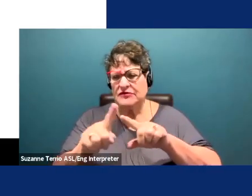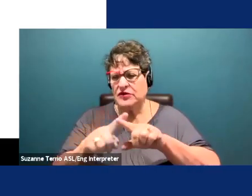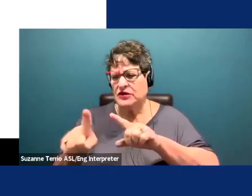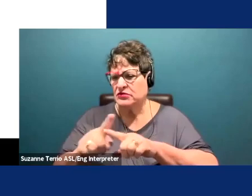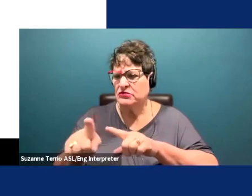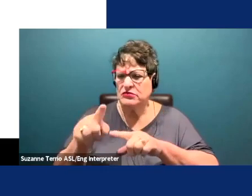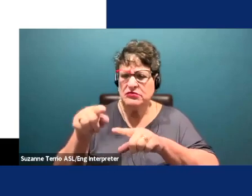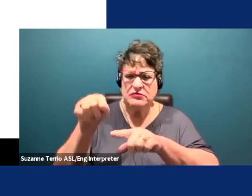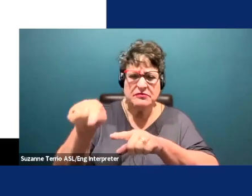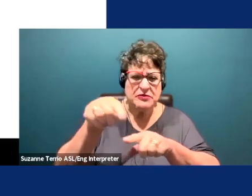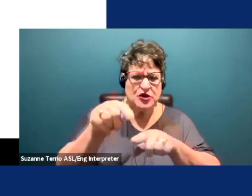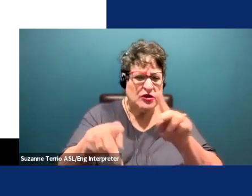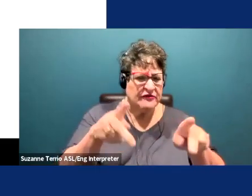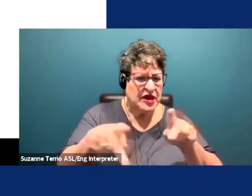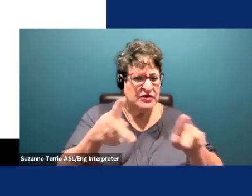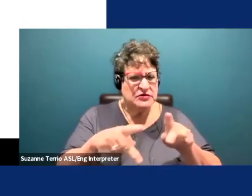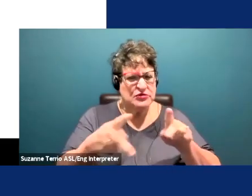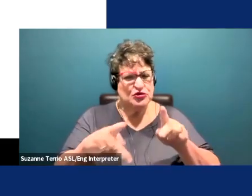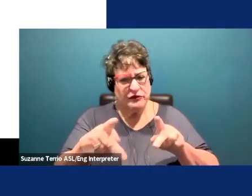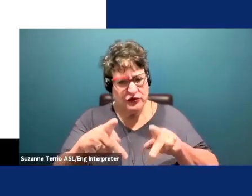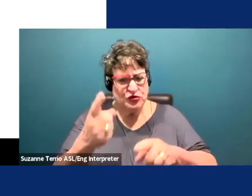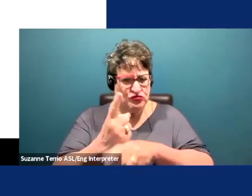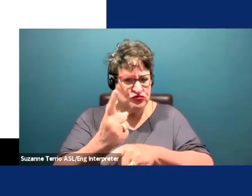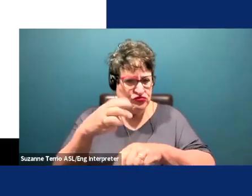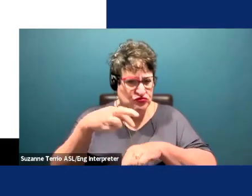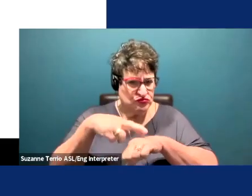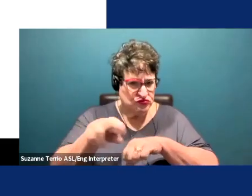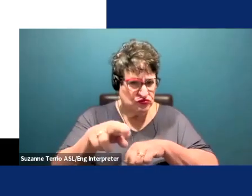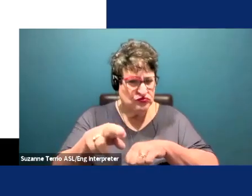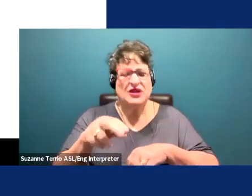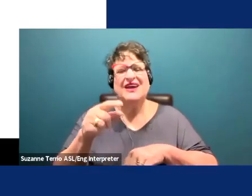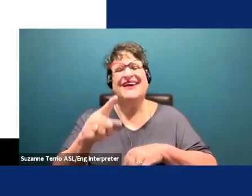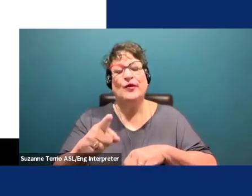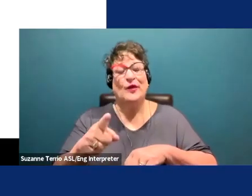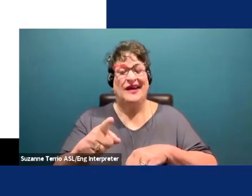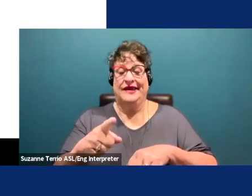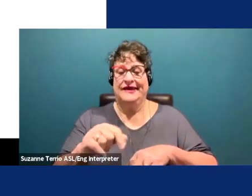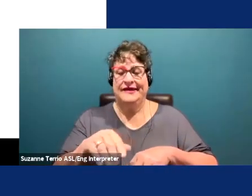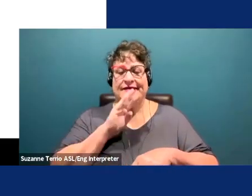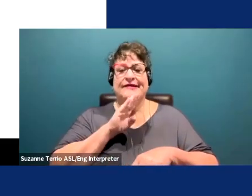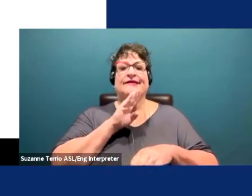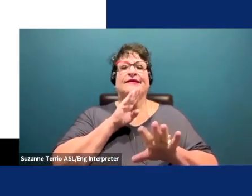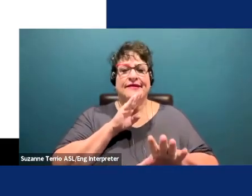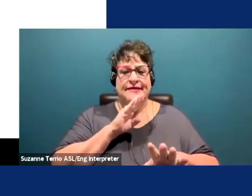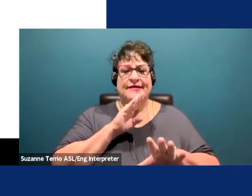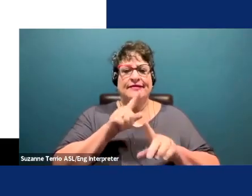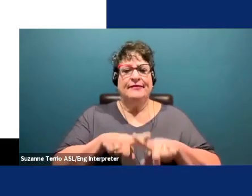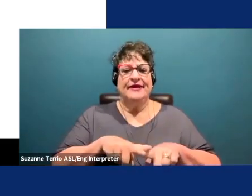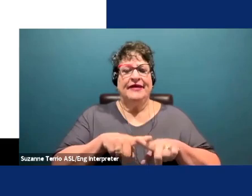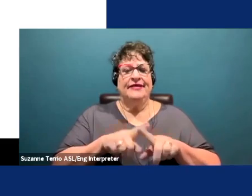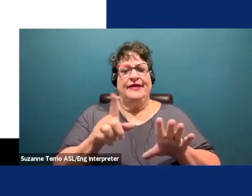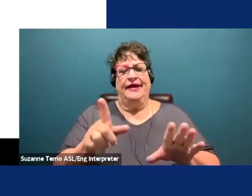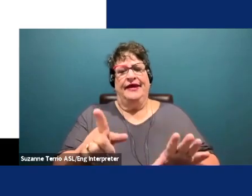What we often come up against with dependency is that they give you boilerplate services,